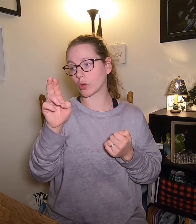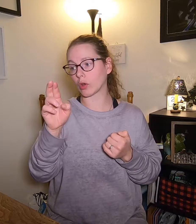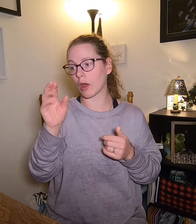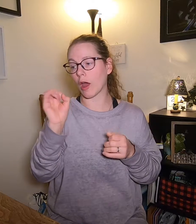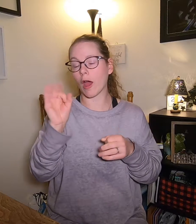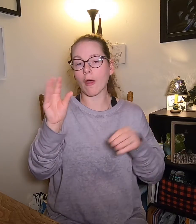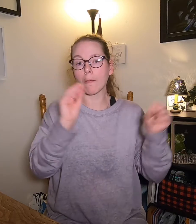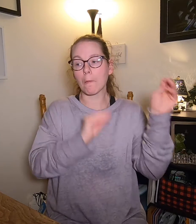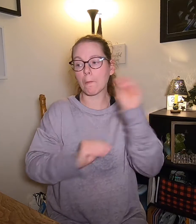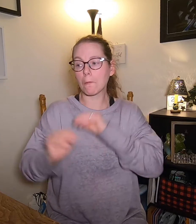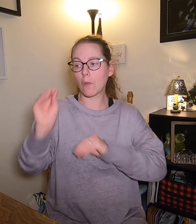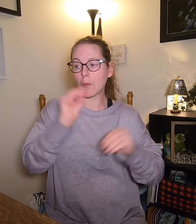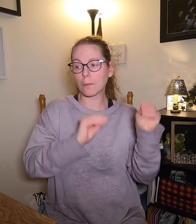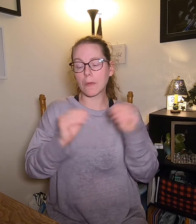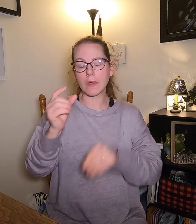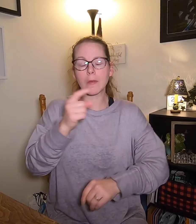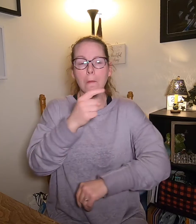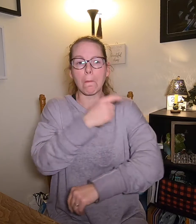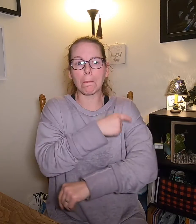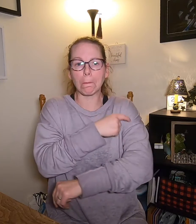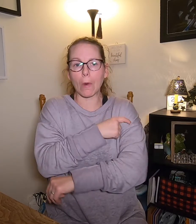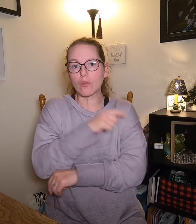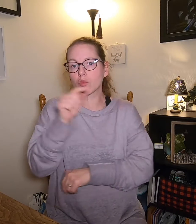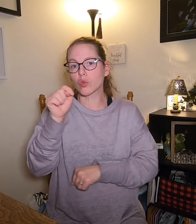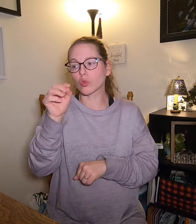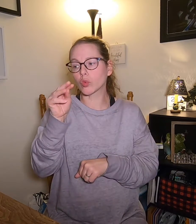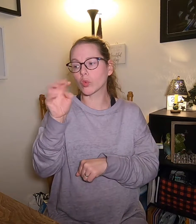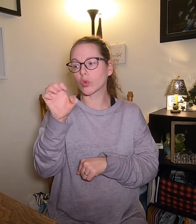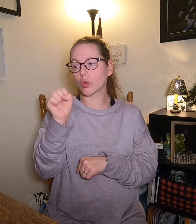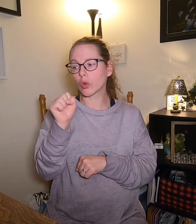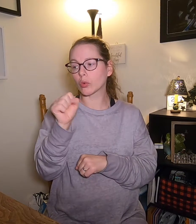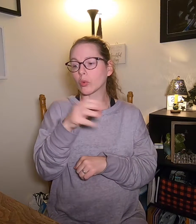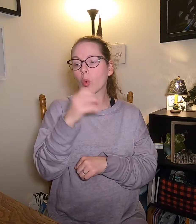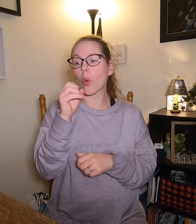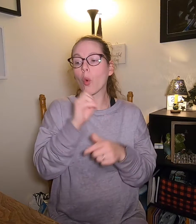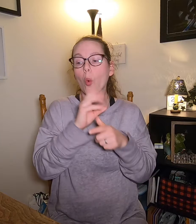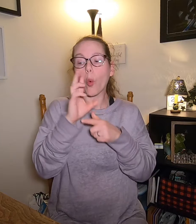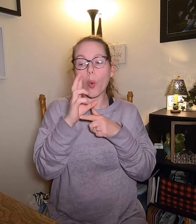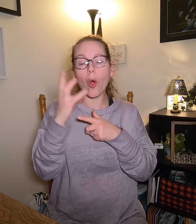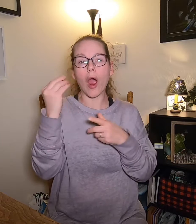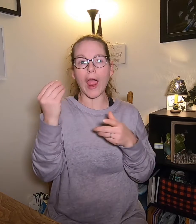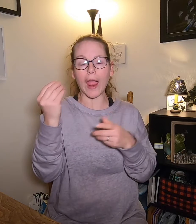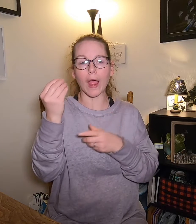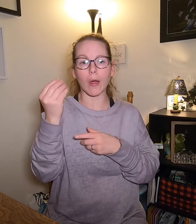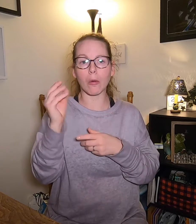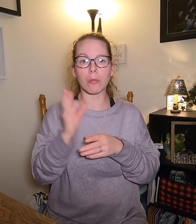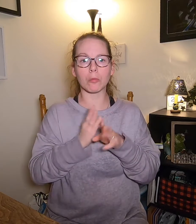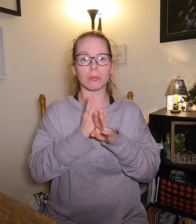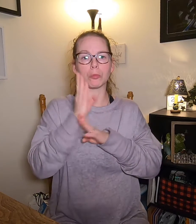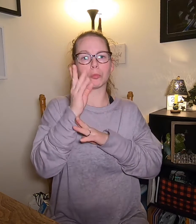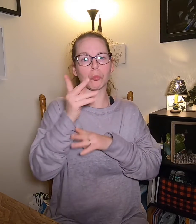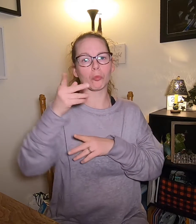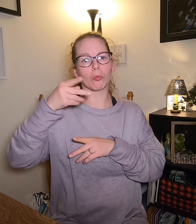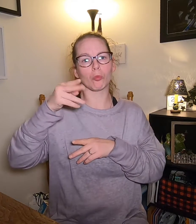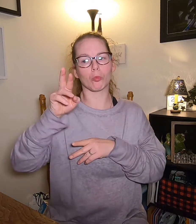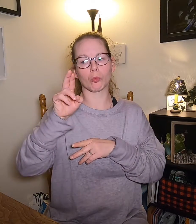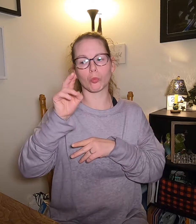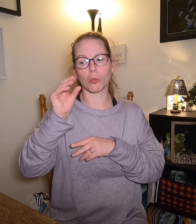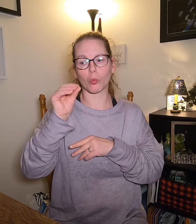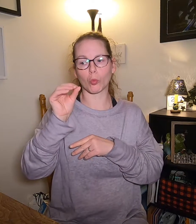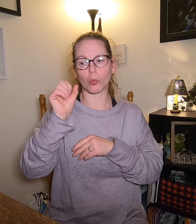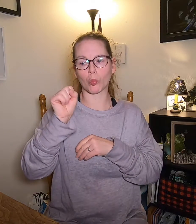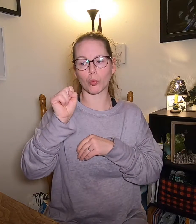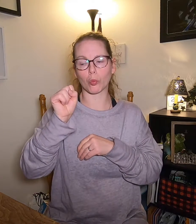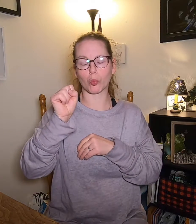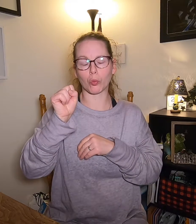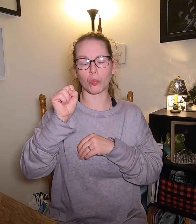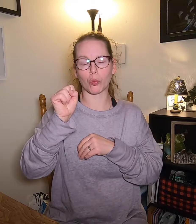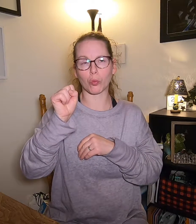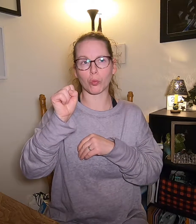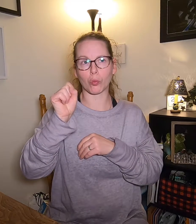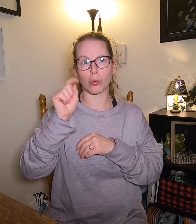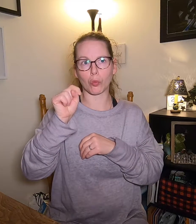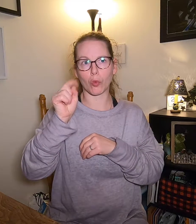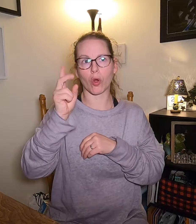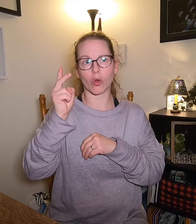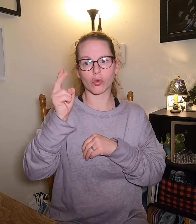movement, muscle tone, or postue